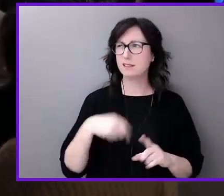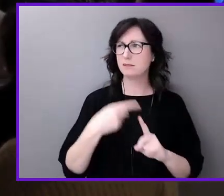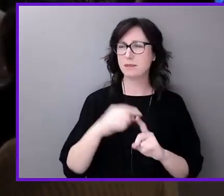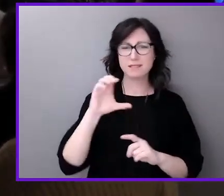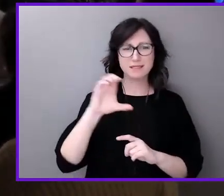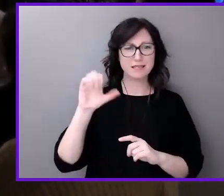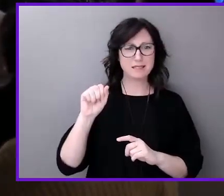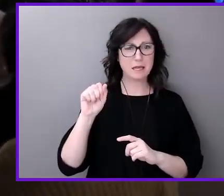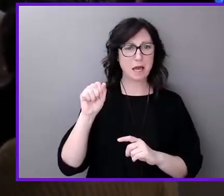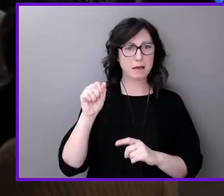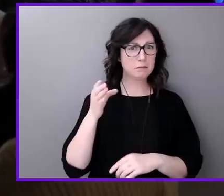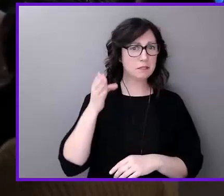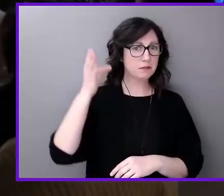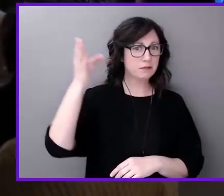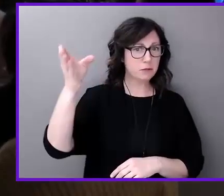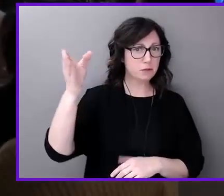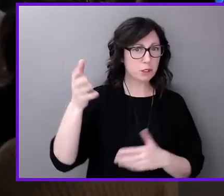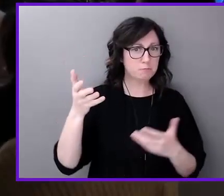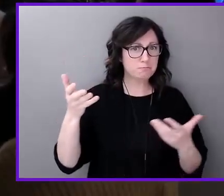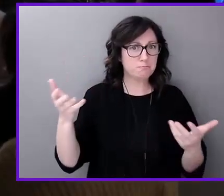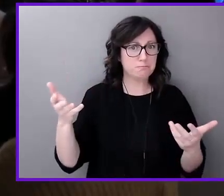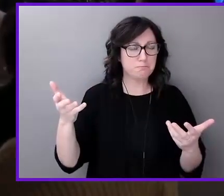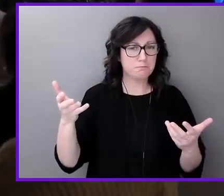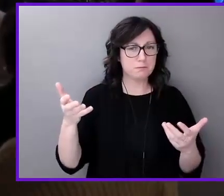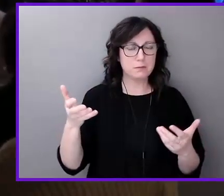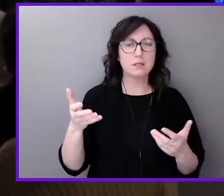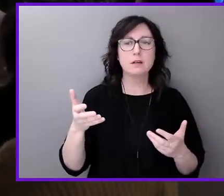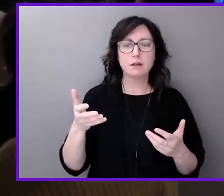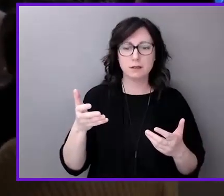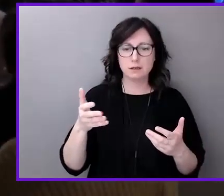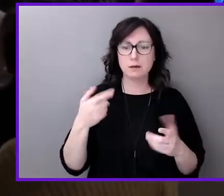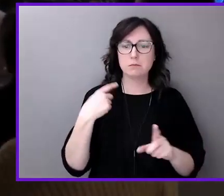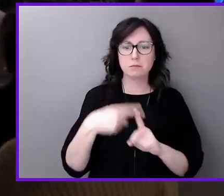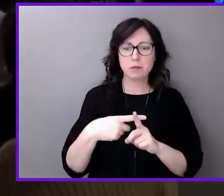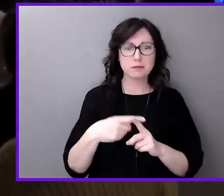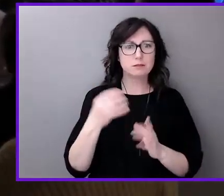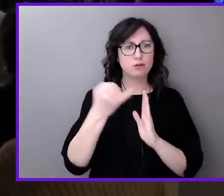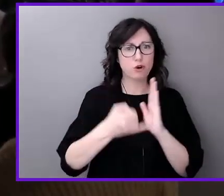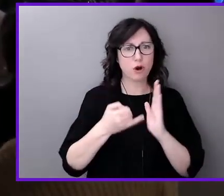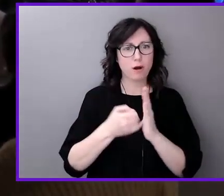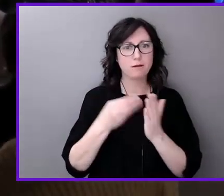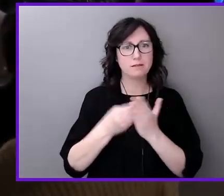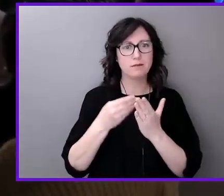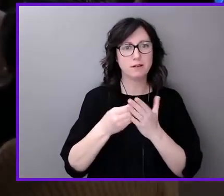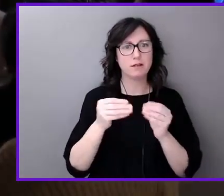for the Arts and of arts funding more broadly. In Canada and all over the world –